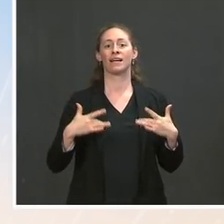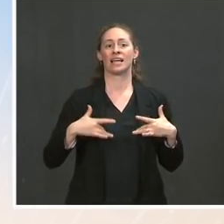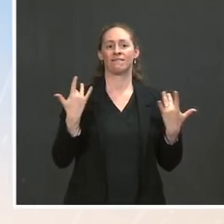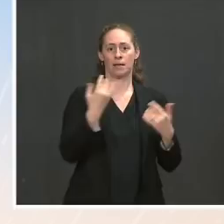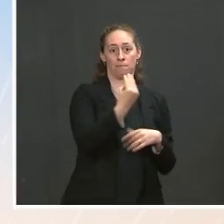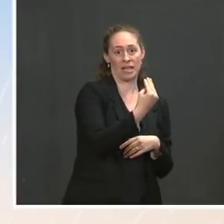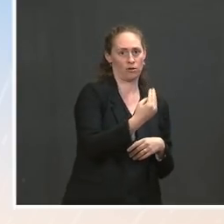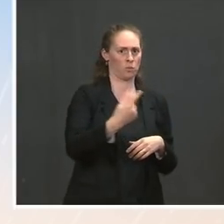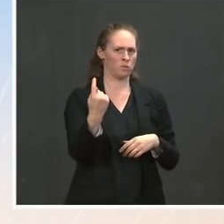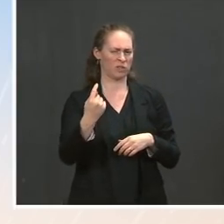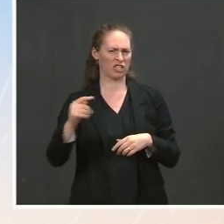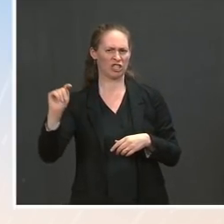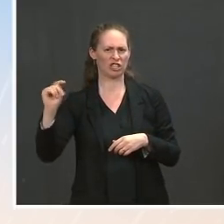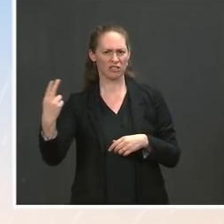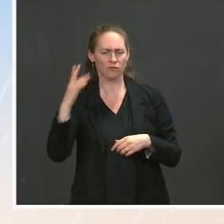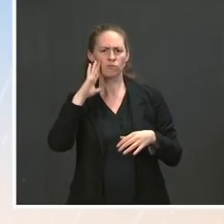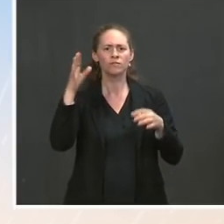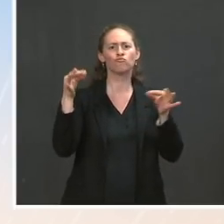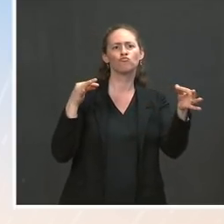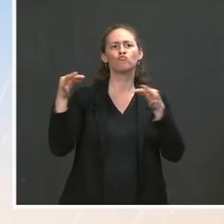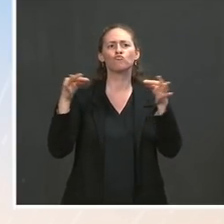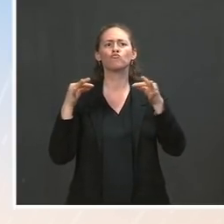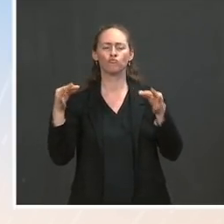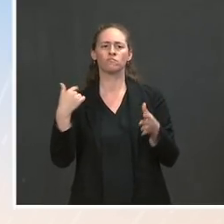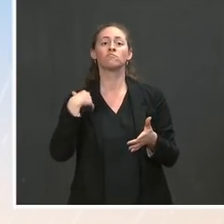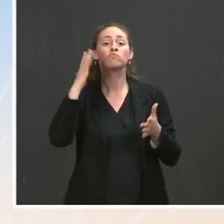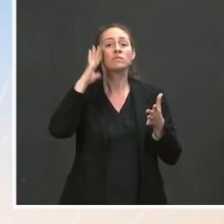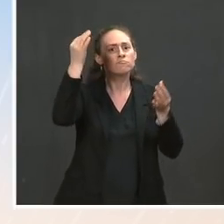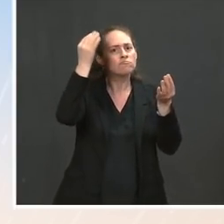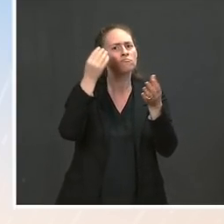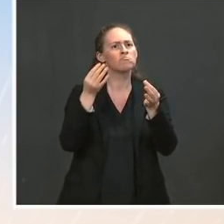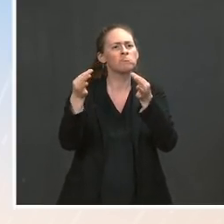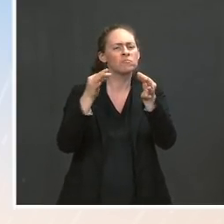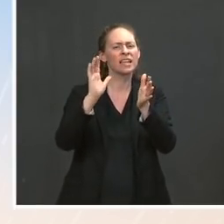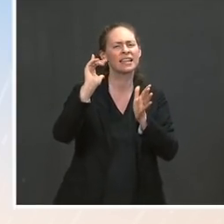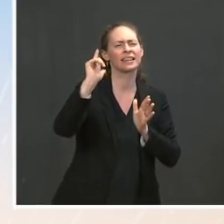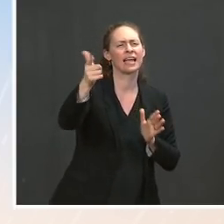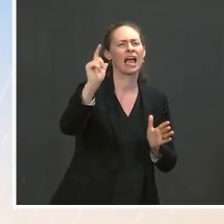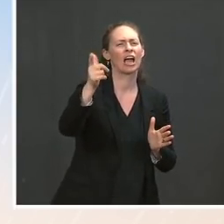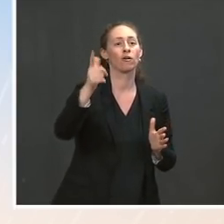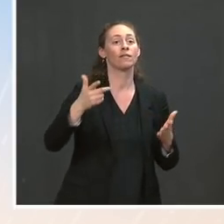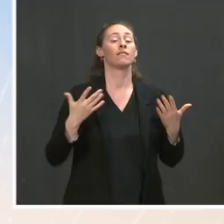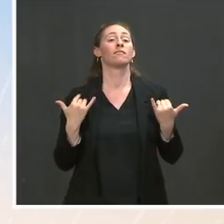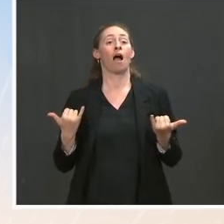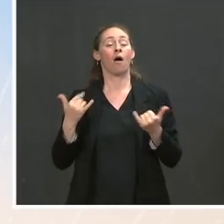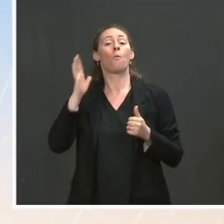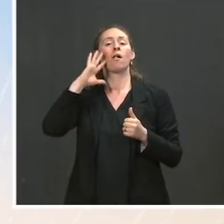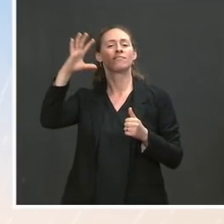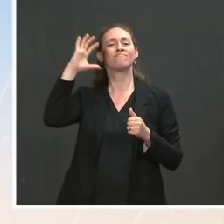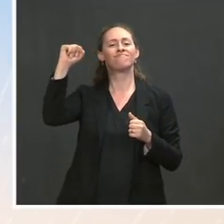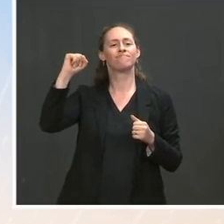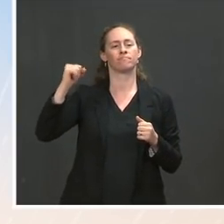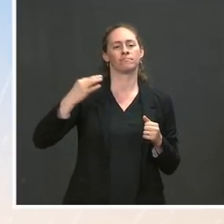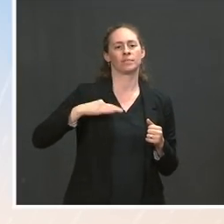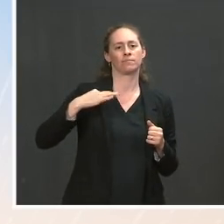And on Wednesday, as all of you know, he will travel to Pittsburgh, Pennsylvania, where he will deliver a speech laying out more details of his plan